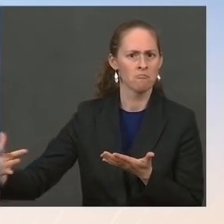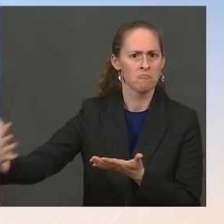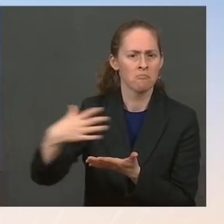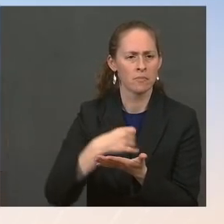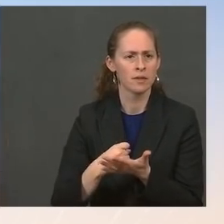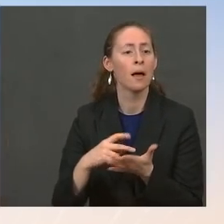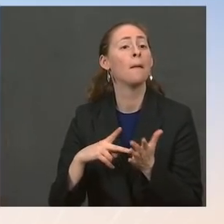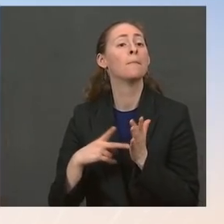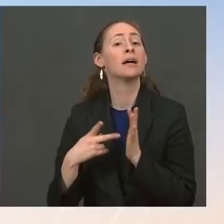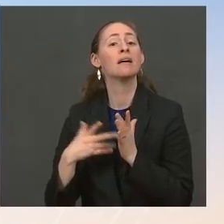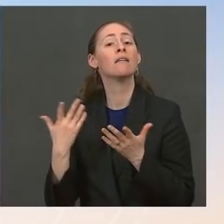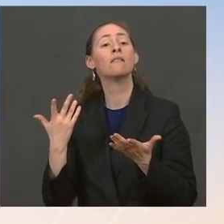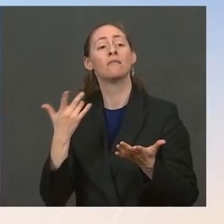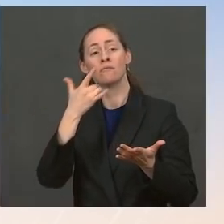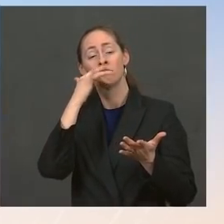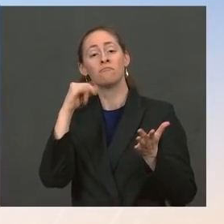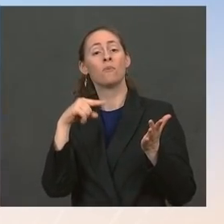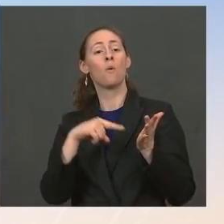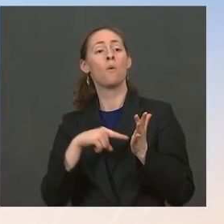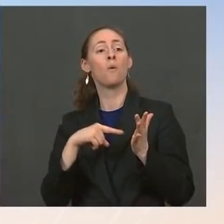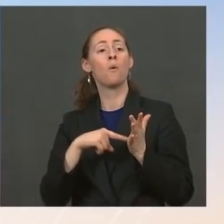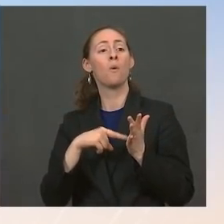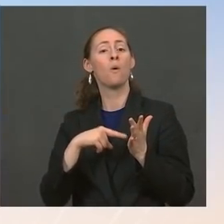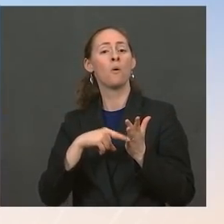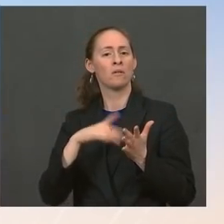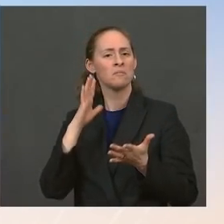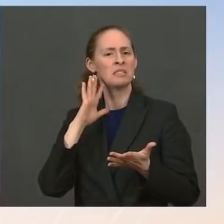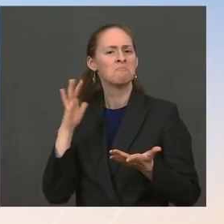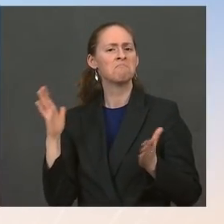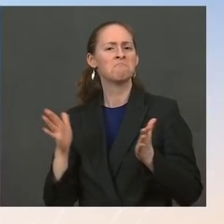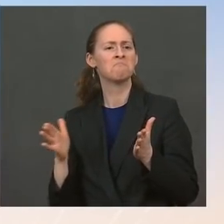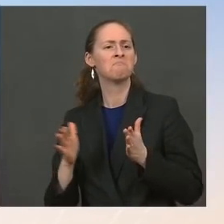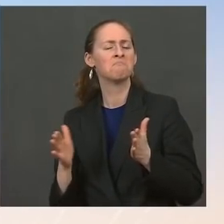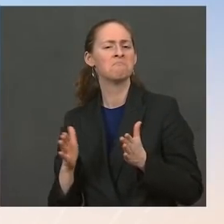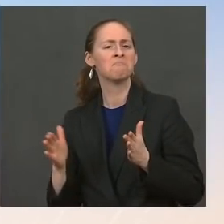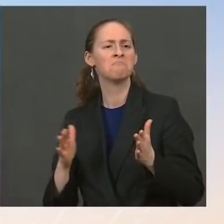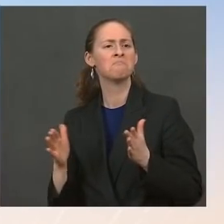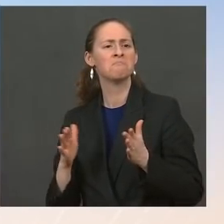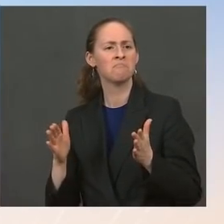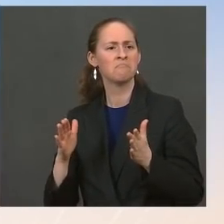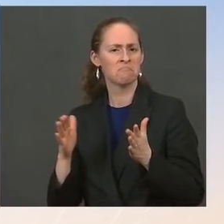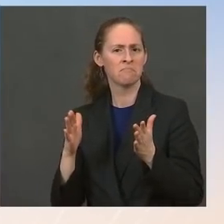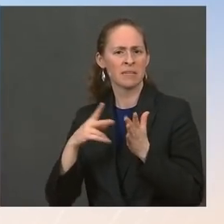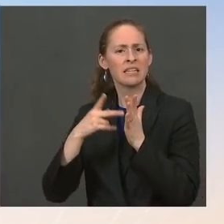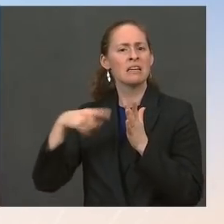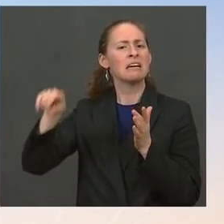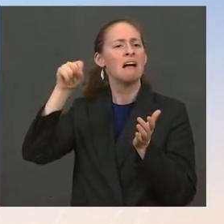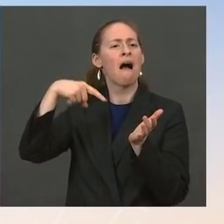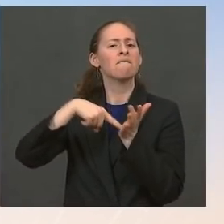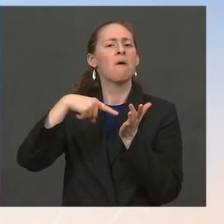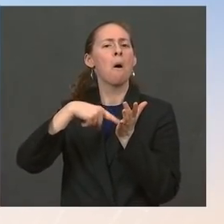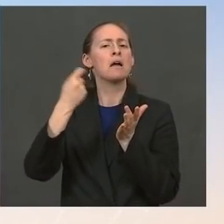will be so low that it might -- it would be palatable to the American people and palatable to Senator Manchin in particular?